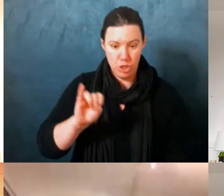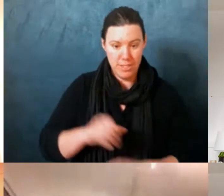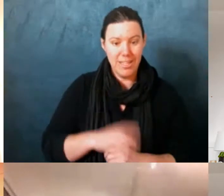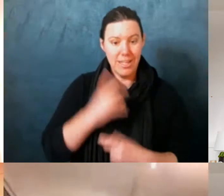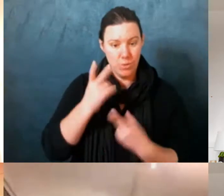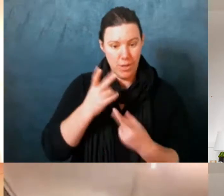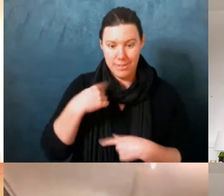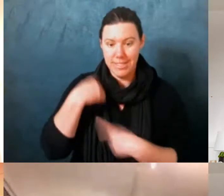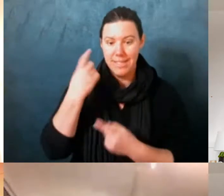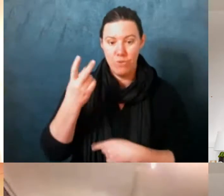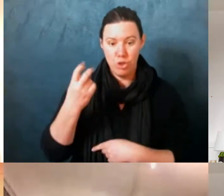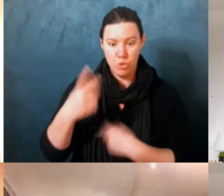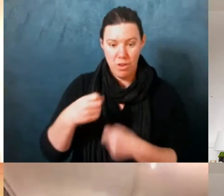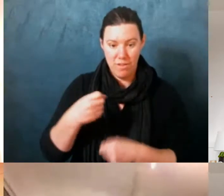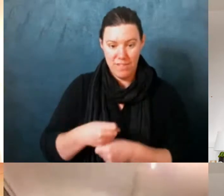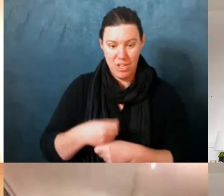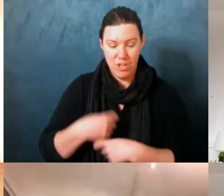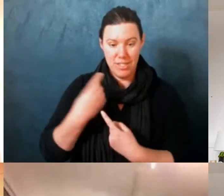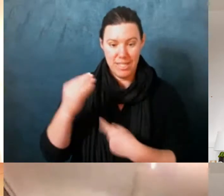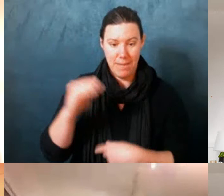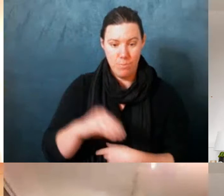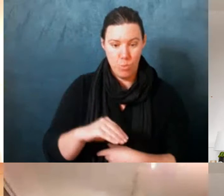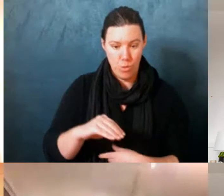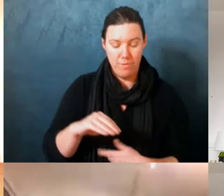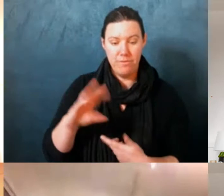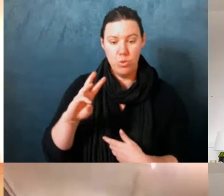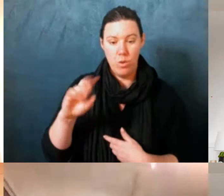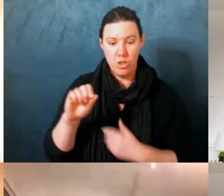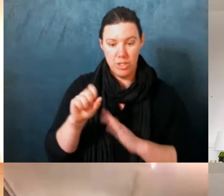that I have been in Washington, or 13 years in Seattle, Washington.